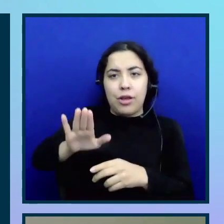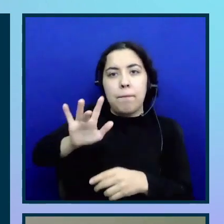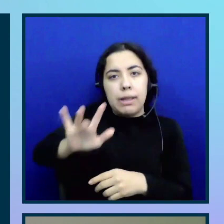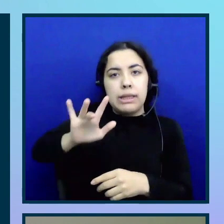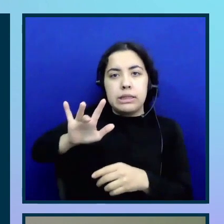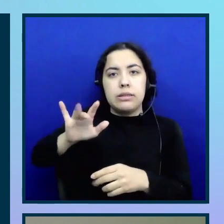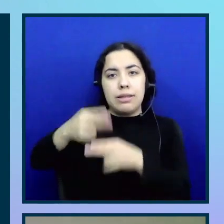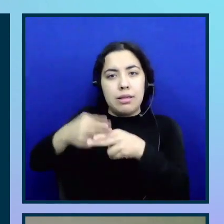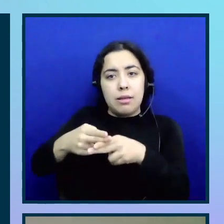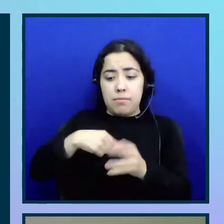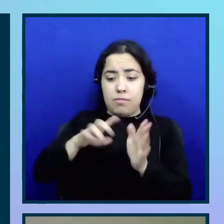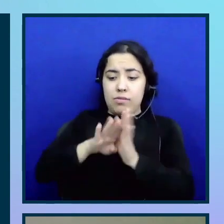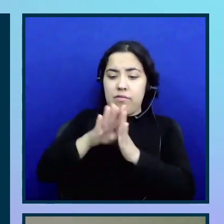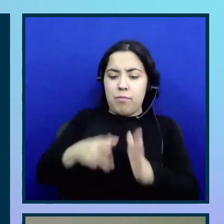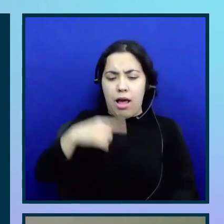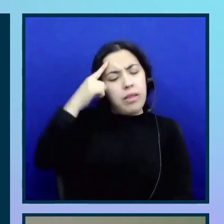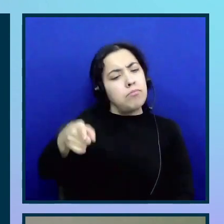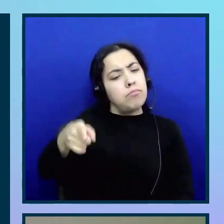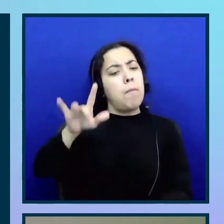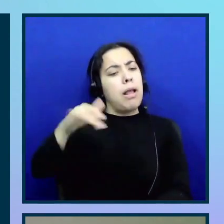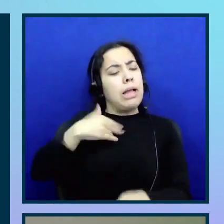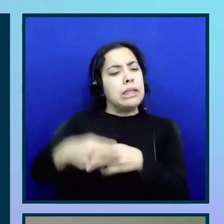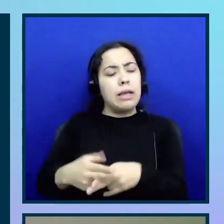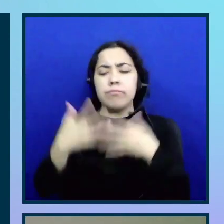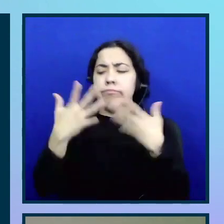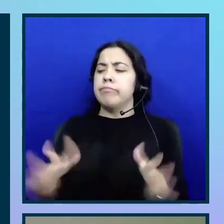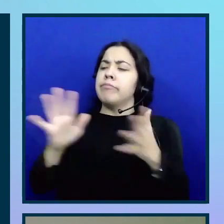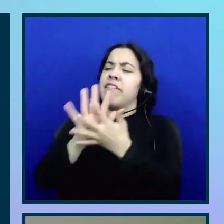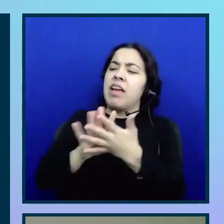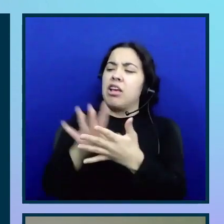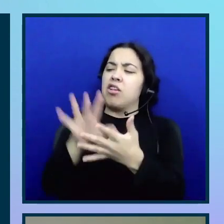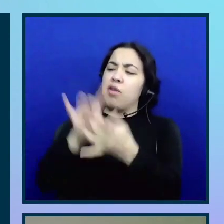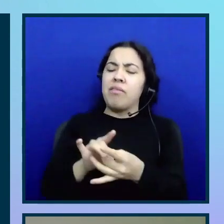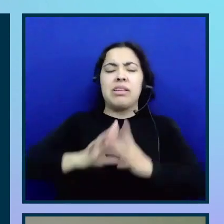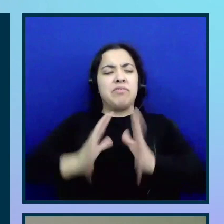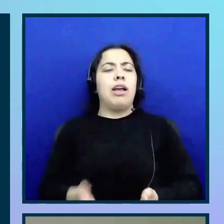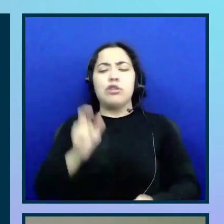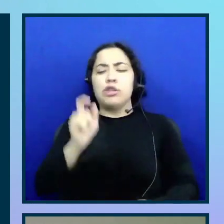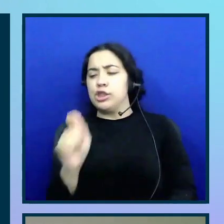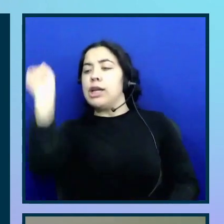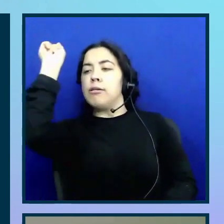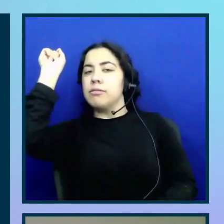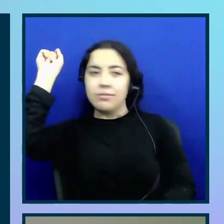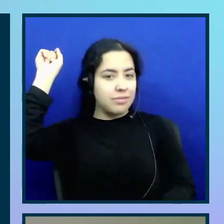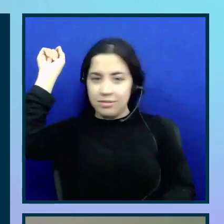I often think like button has a name, it's vaguely, it's relevant, it says what it does, check mark. When really I should have thought a lot more